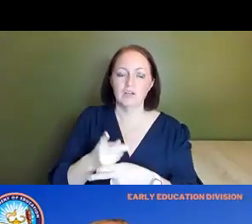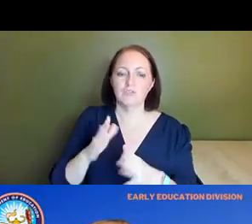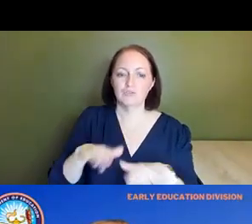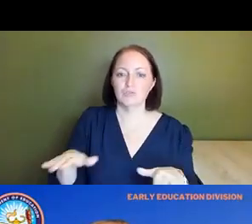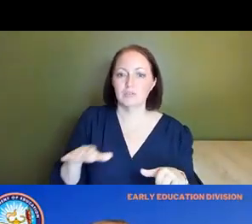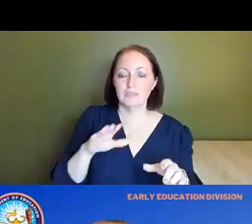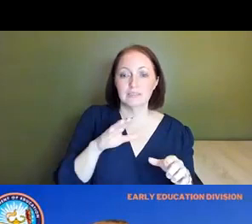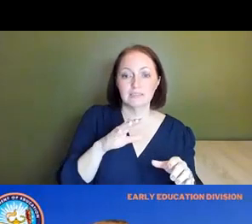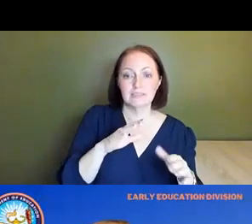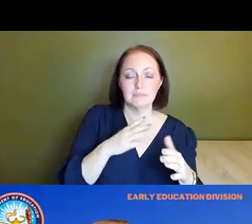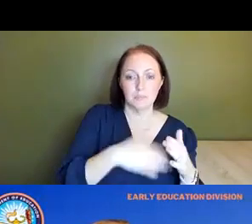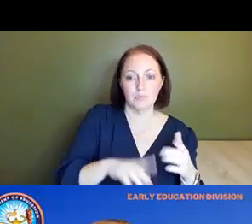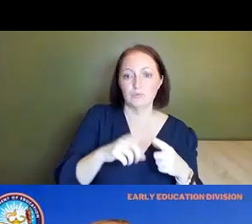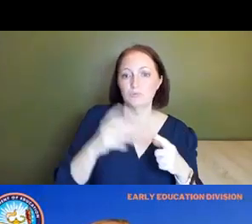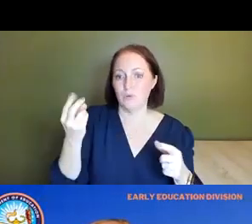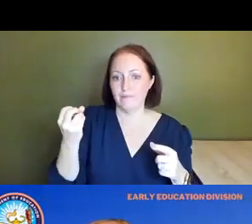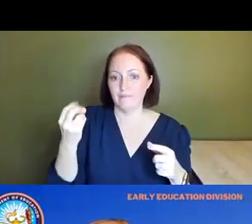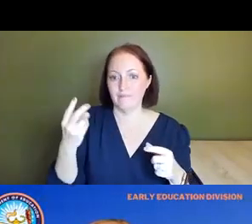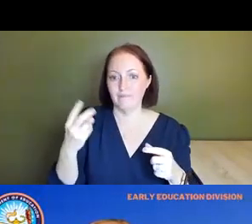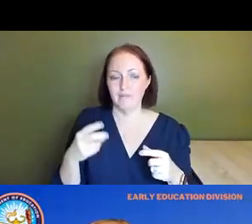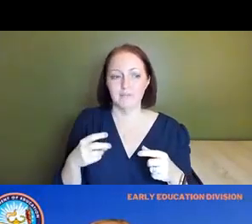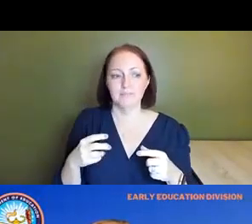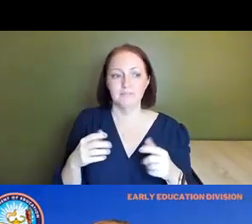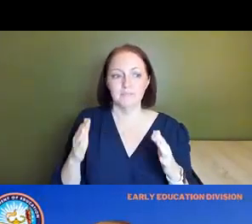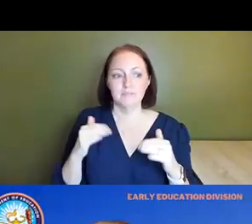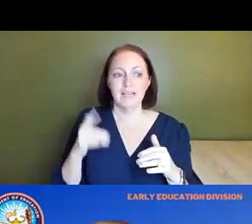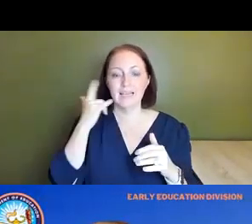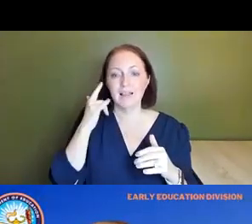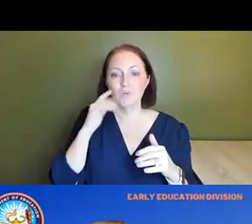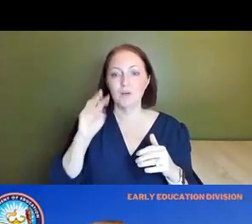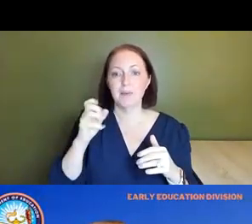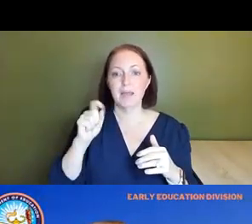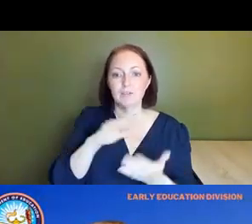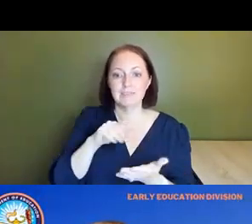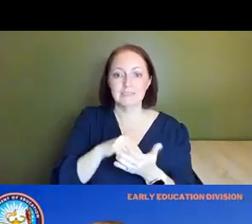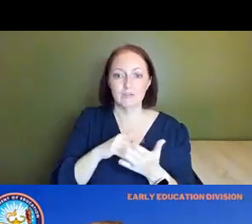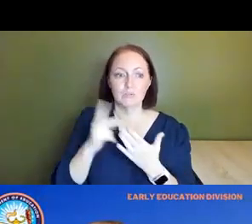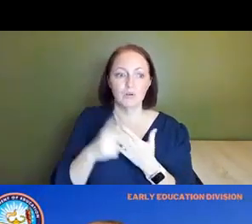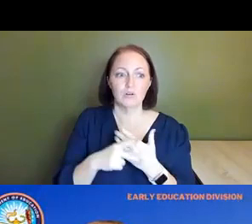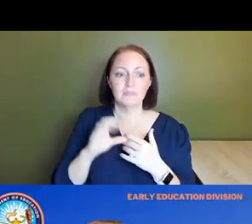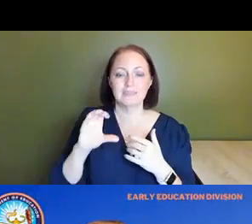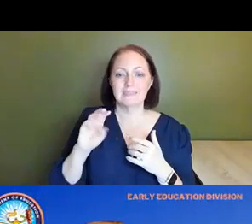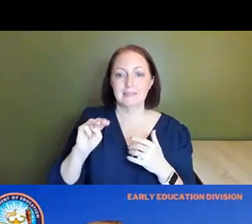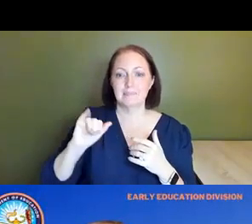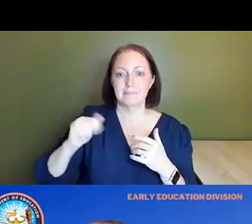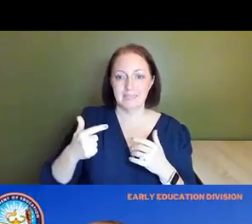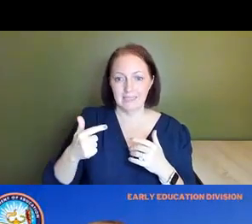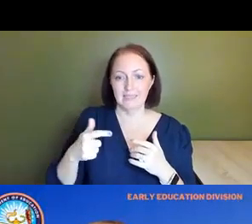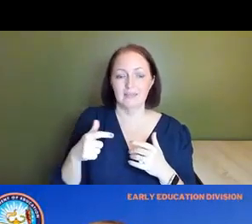aged zero to 12. The California Migrant Center program or CMIG is another direct contract